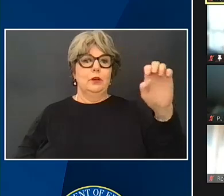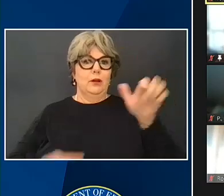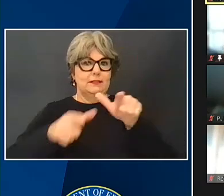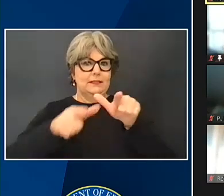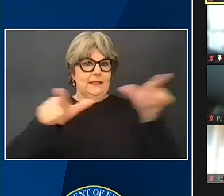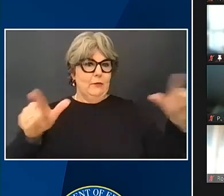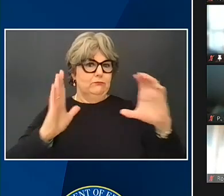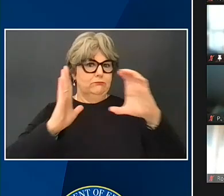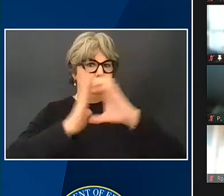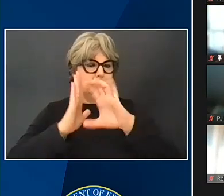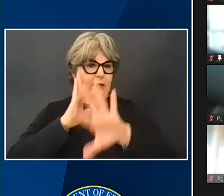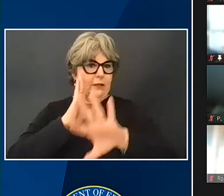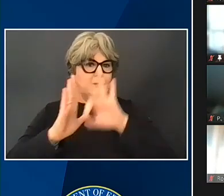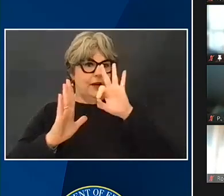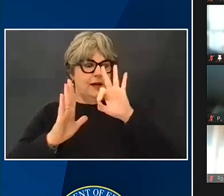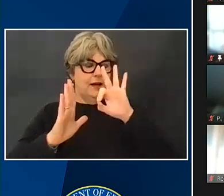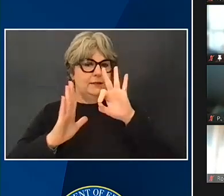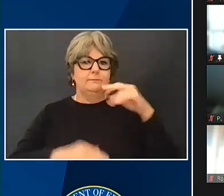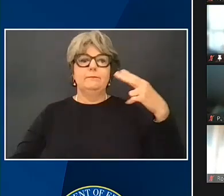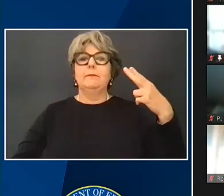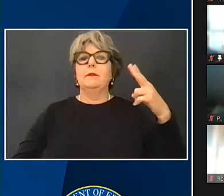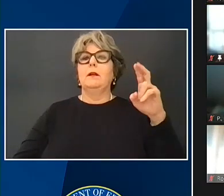Yeah. It's, I think, you know, under,